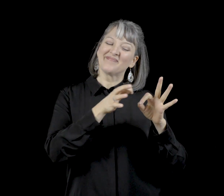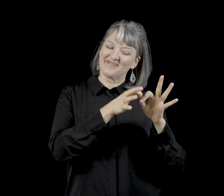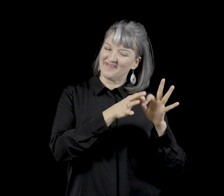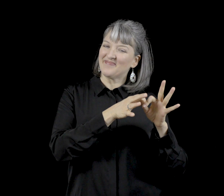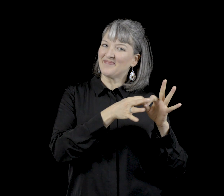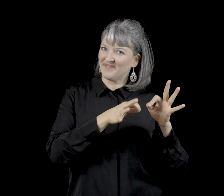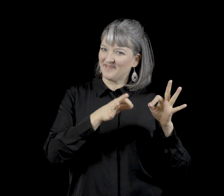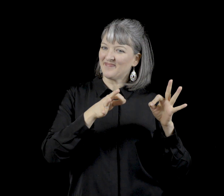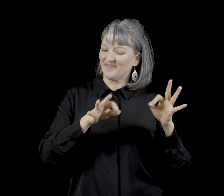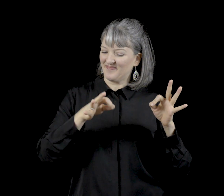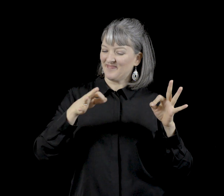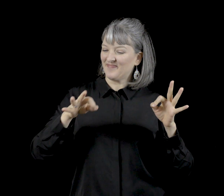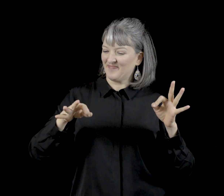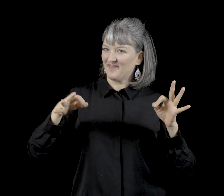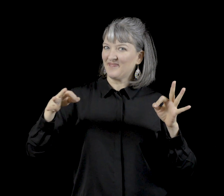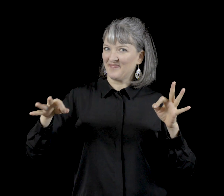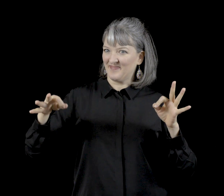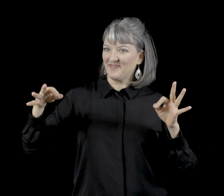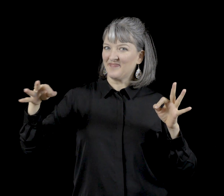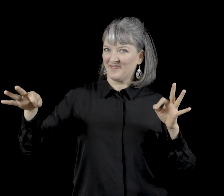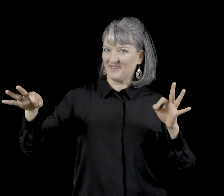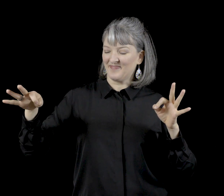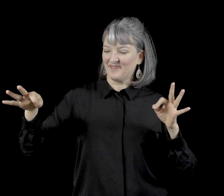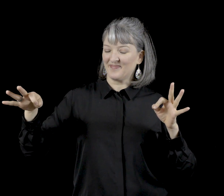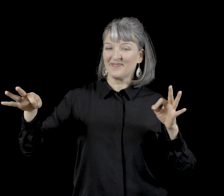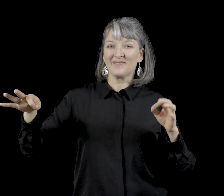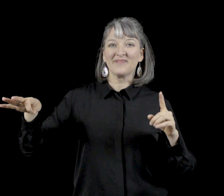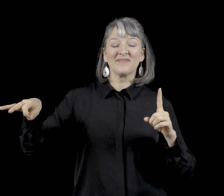SENTENCE, PHRASE, WORDAGE